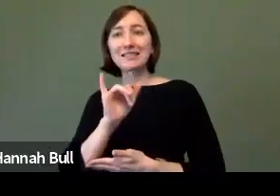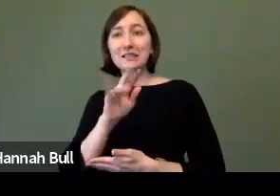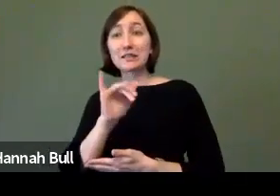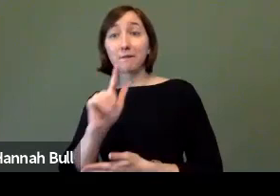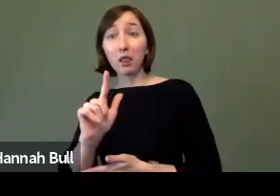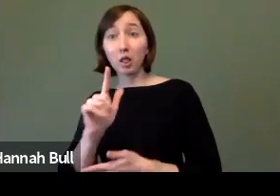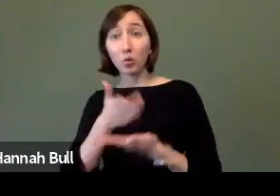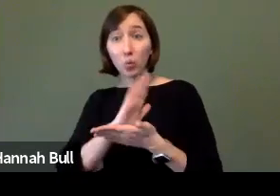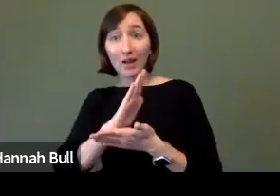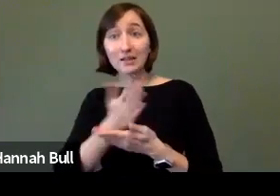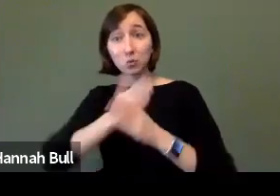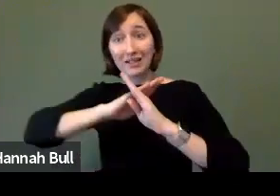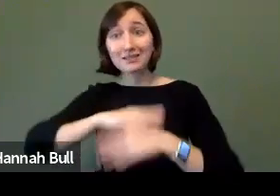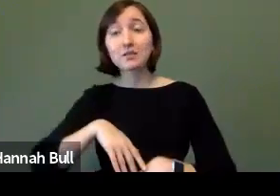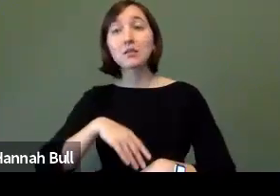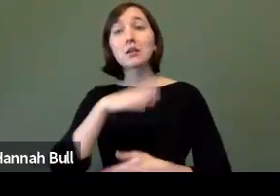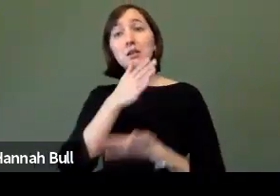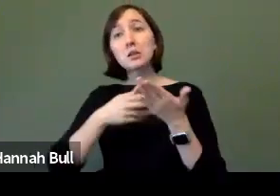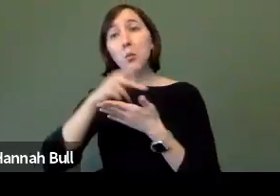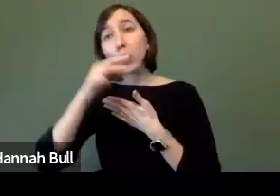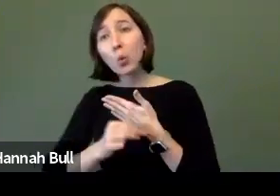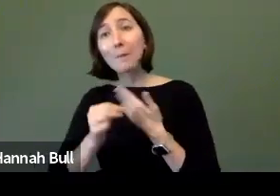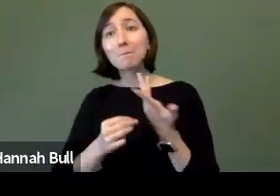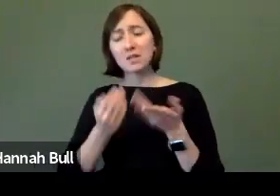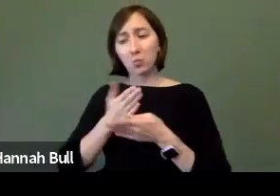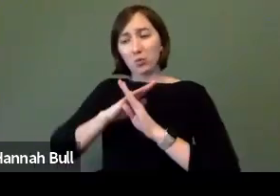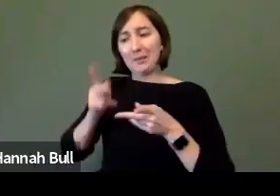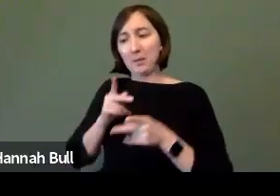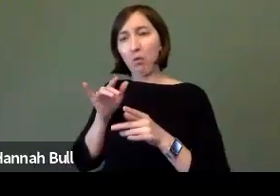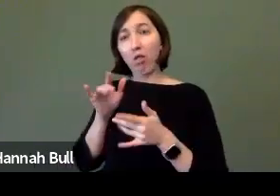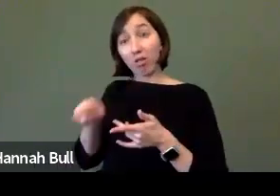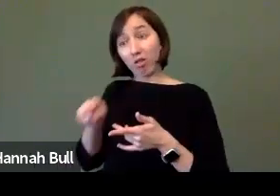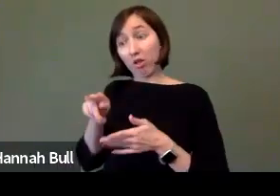out of nursing institutions and back into the community. It's making sure that our rights